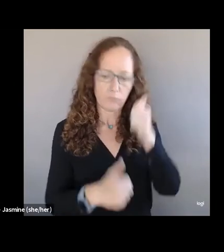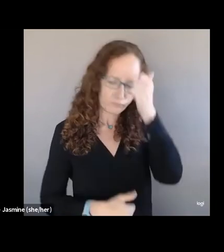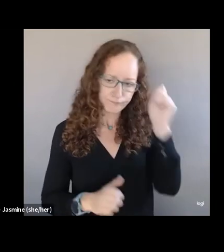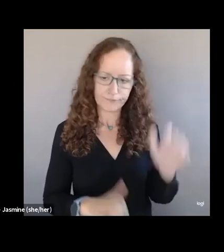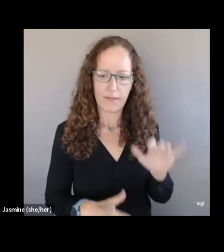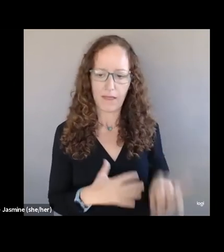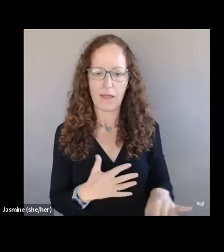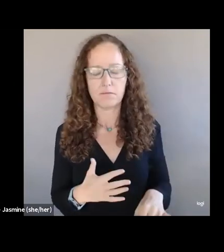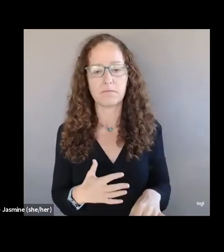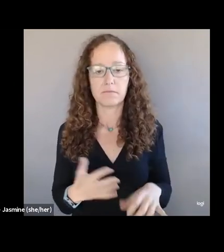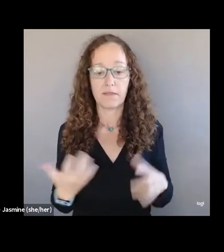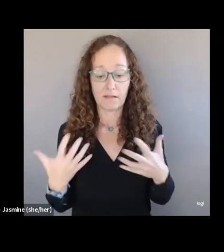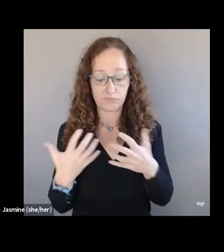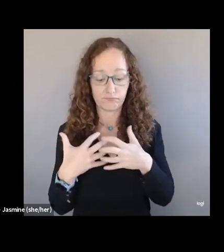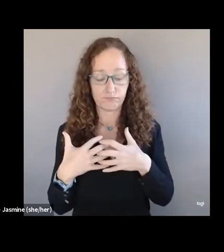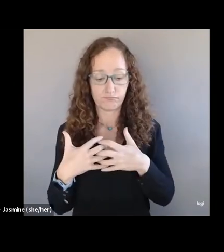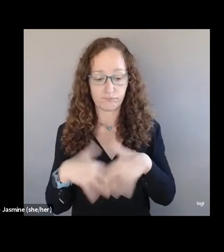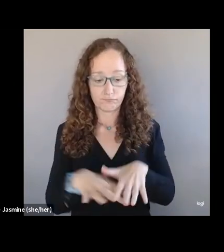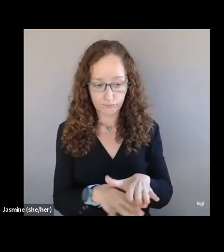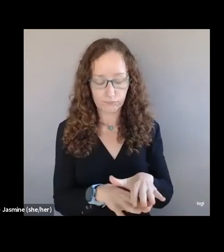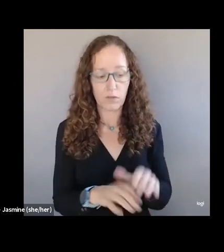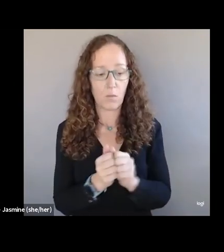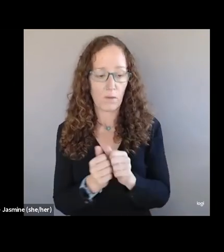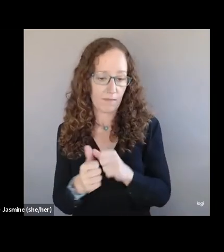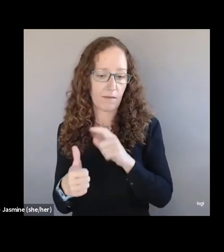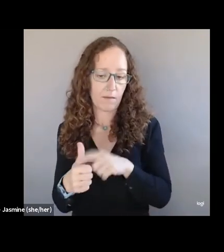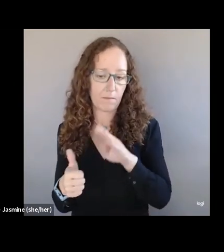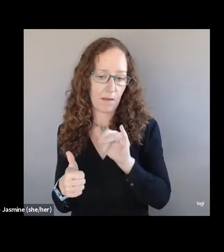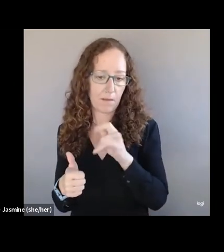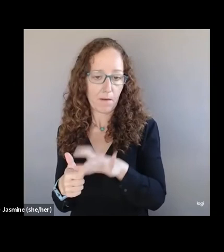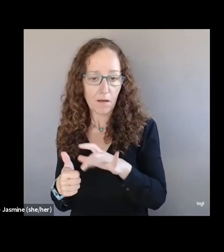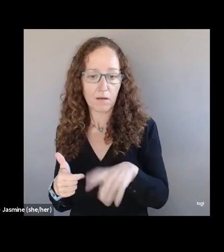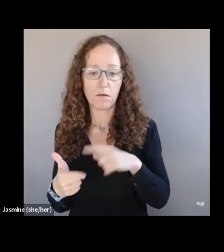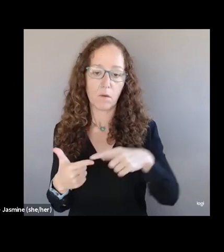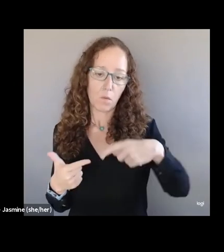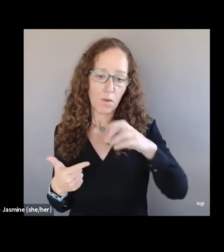by bipoc, queer, undocumented, working poor, and students from